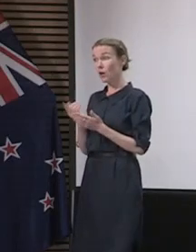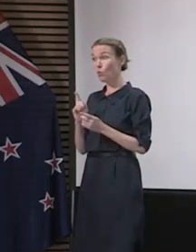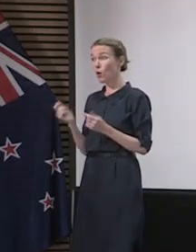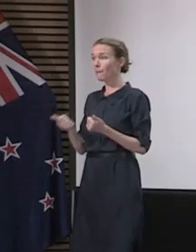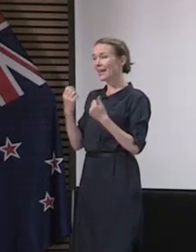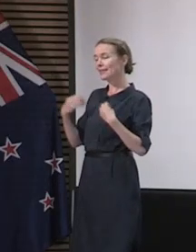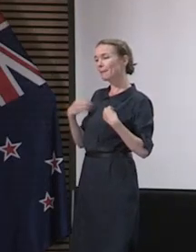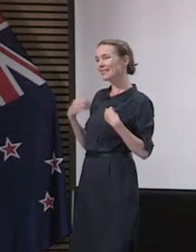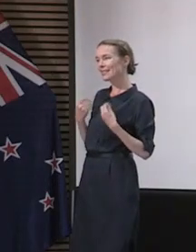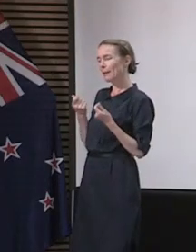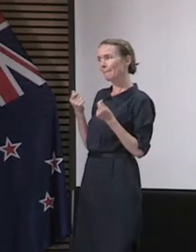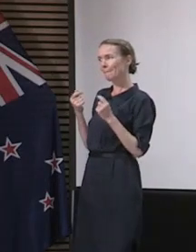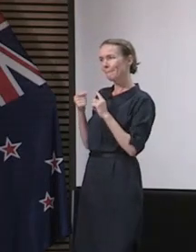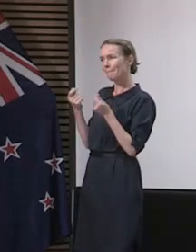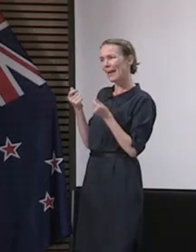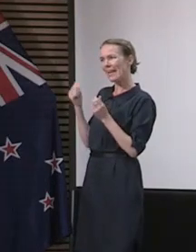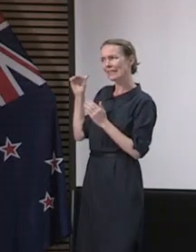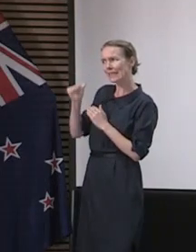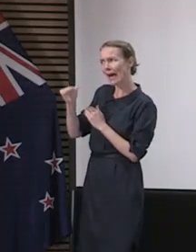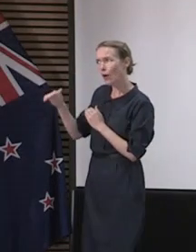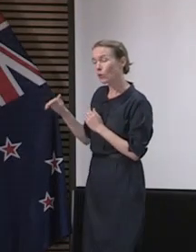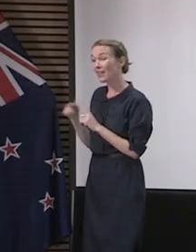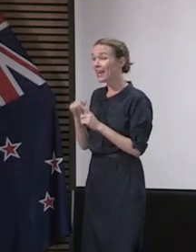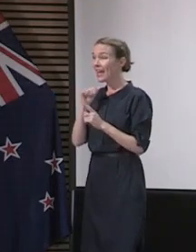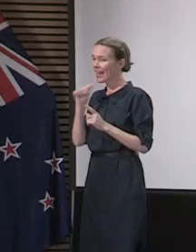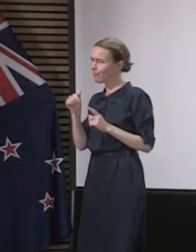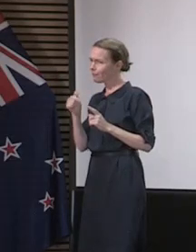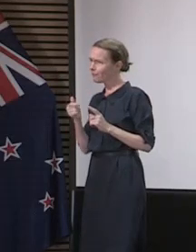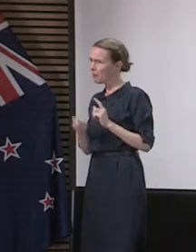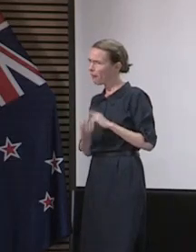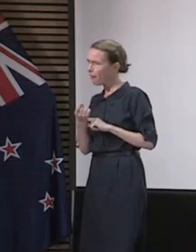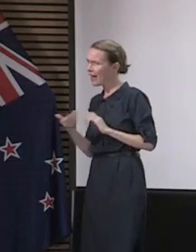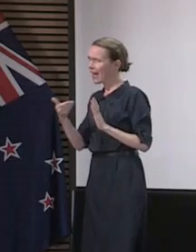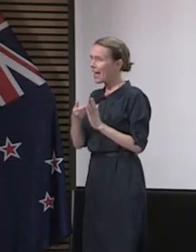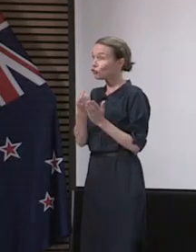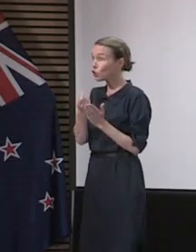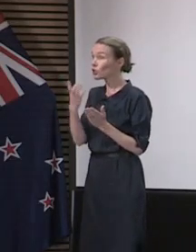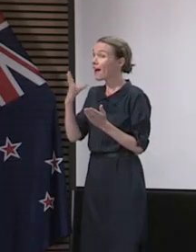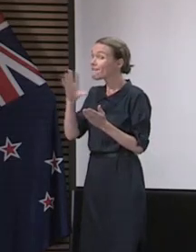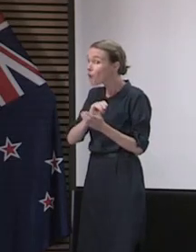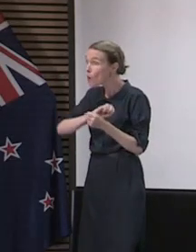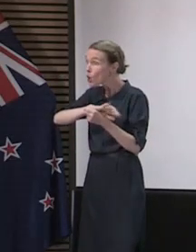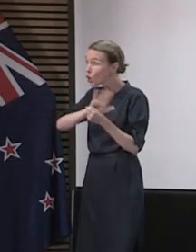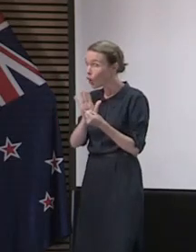the response to COVID-19. What Cabinet has been very careful around is making sure where people have incurred